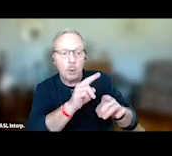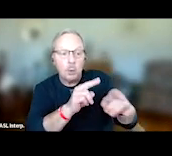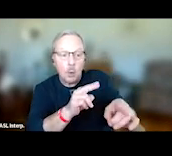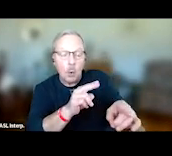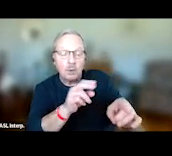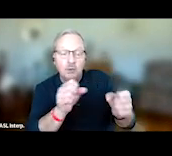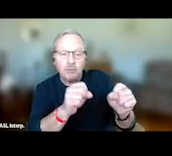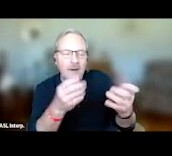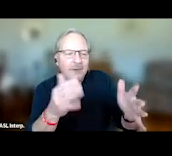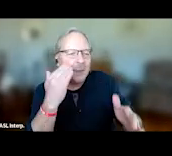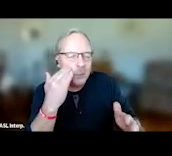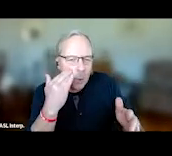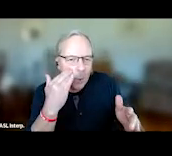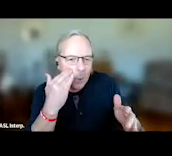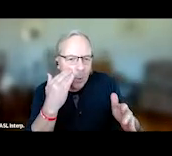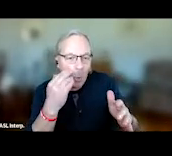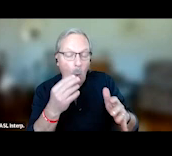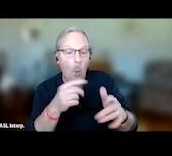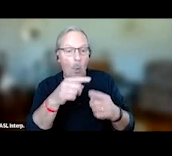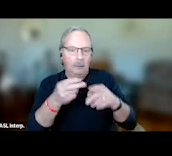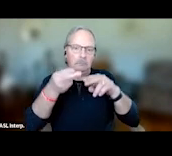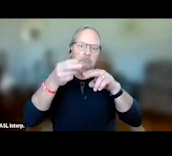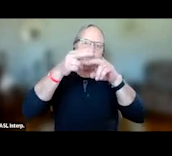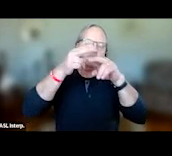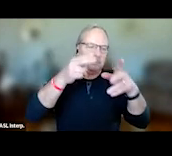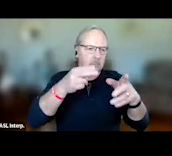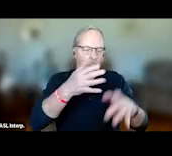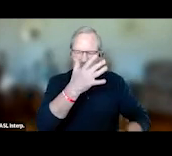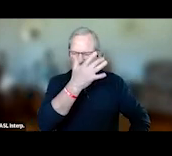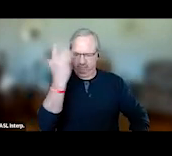Oftentimes when we're escalated, we forget all of the things that work.